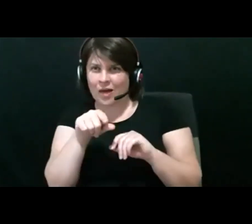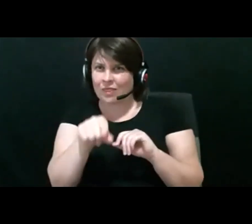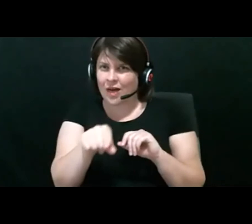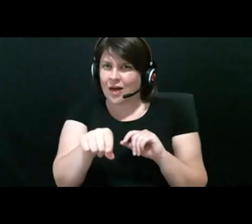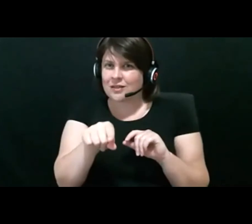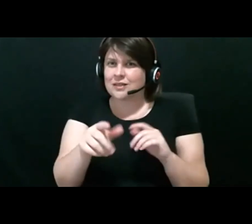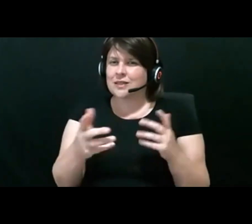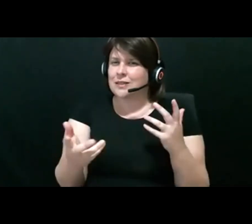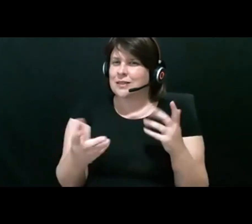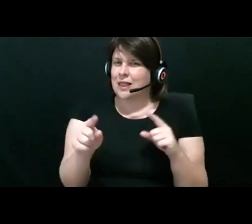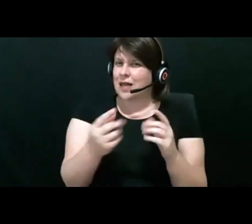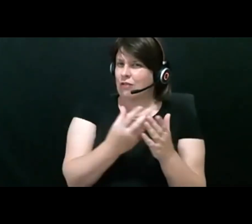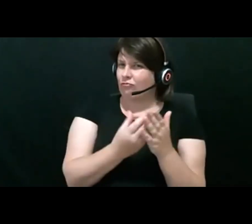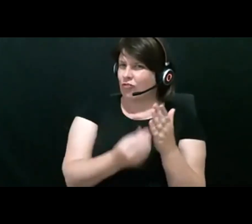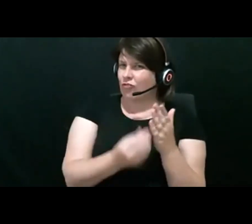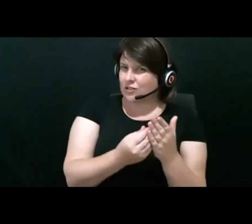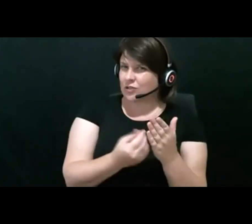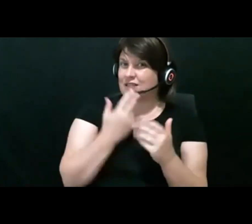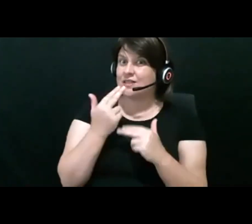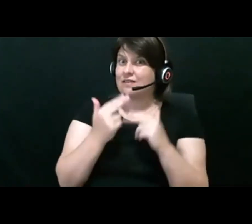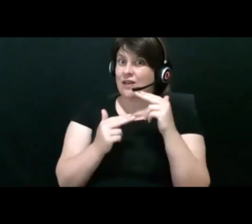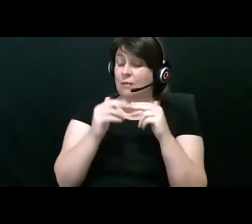that, the source of this resource better than I.